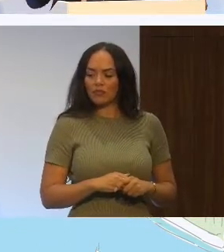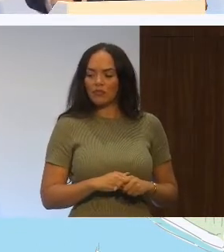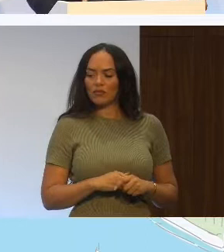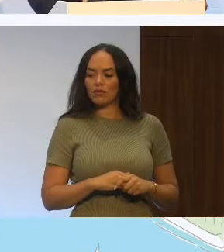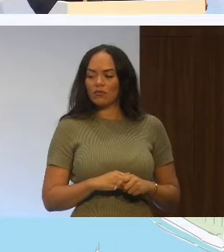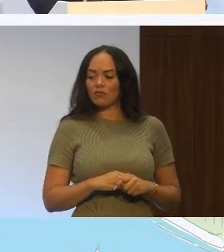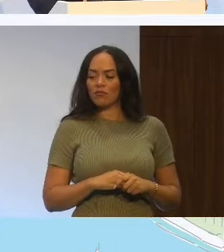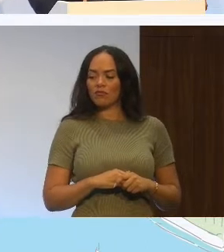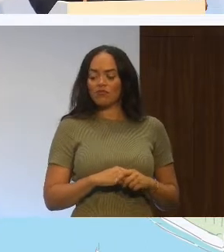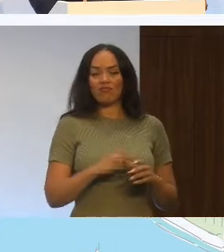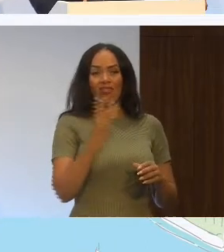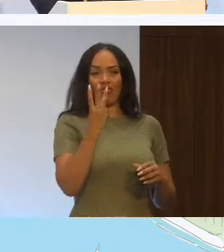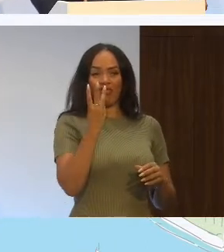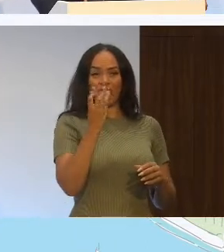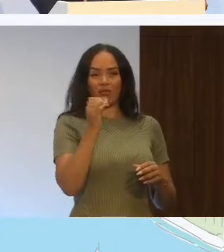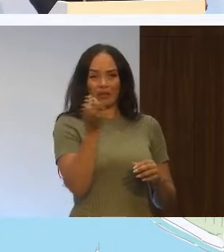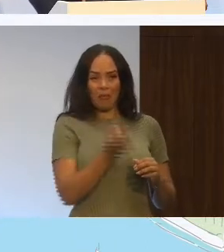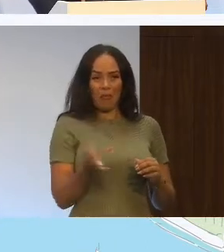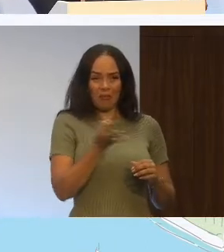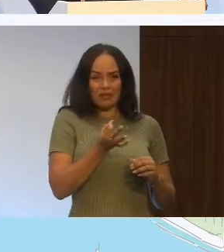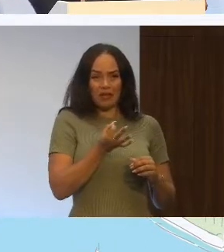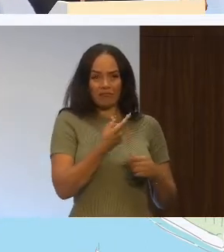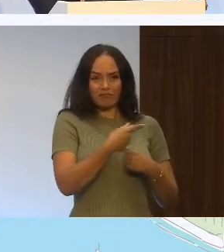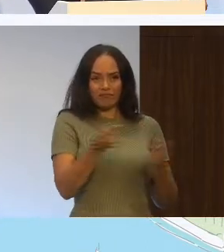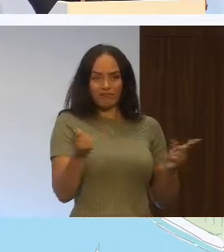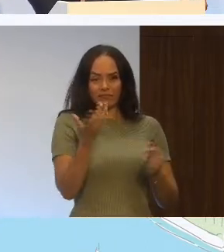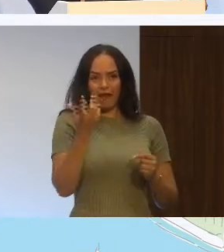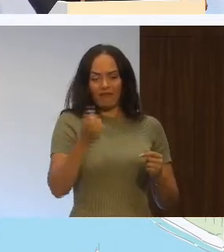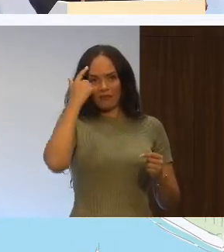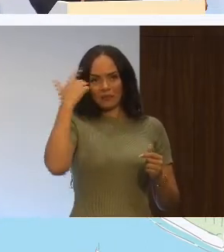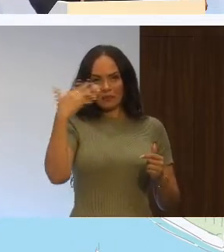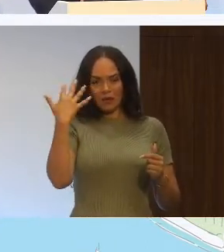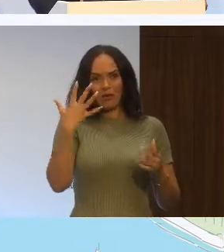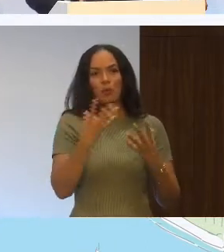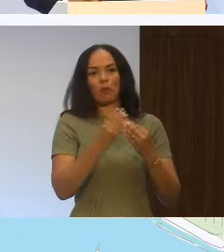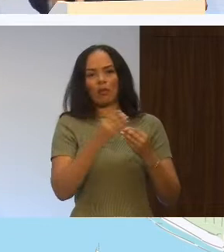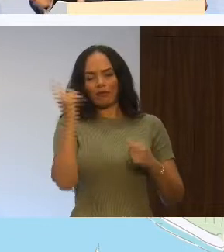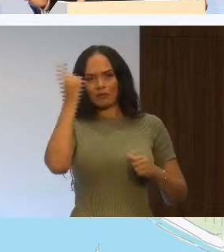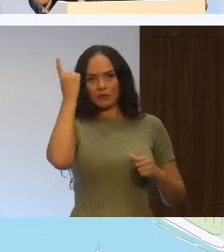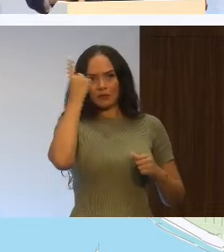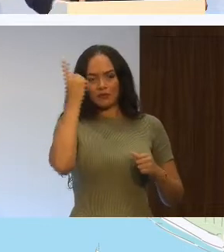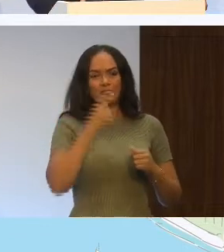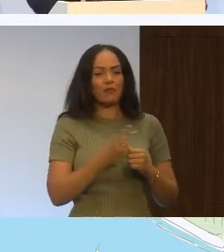according to our series specific test. No, there's no specific test for Vestibular migraine